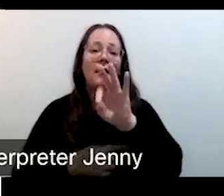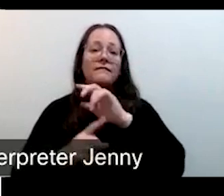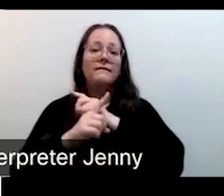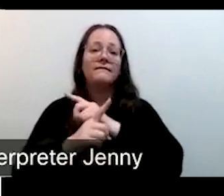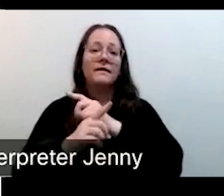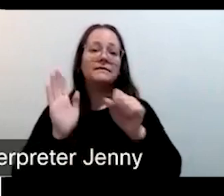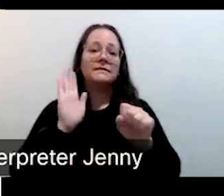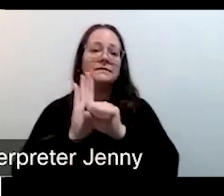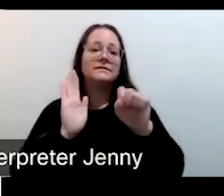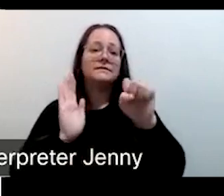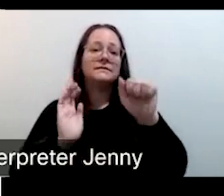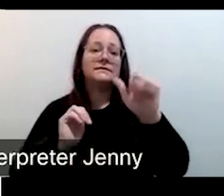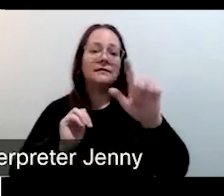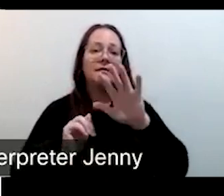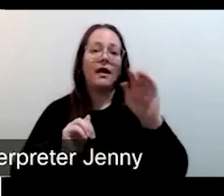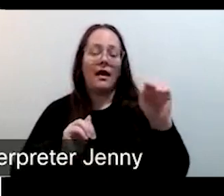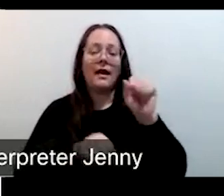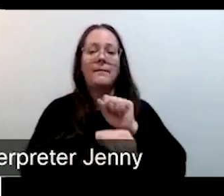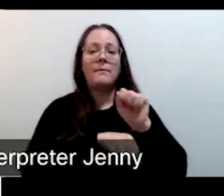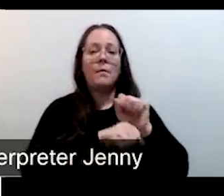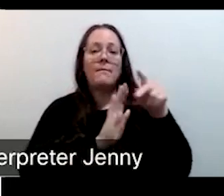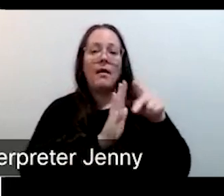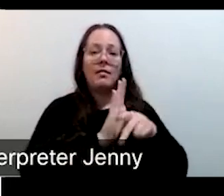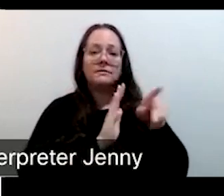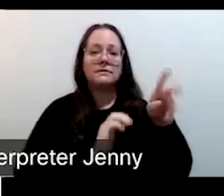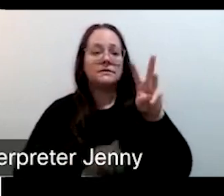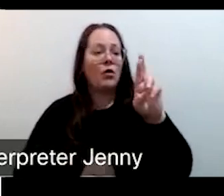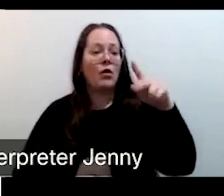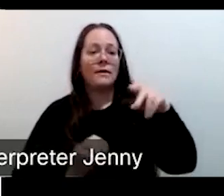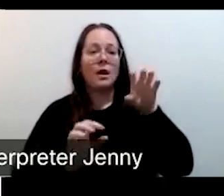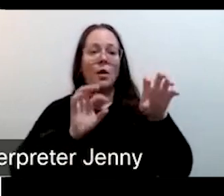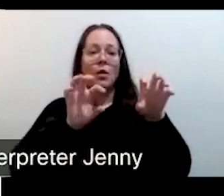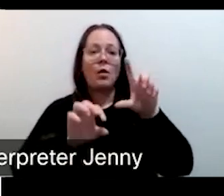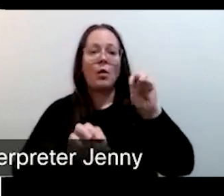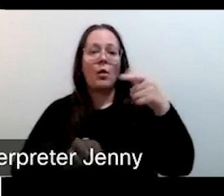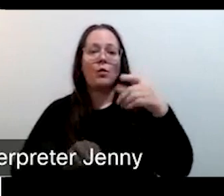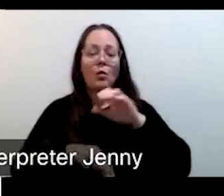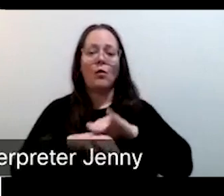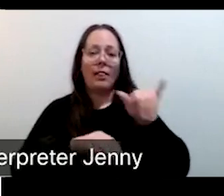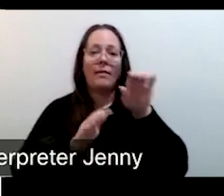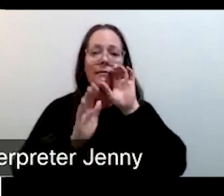Employment Policy and WRP logos are also featured.